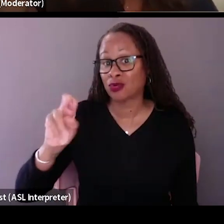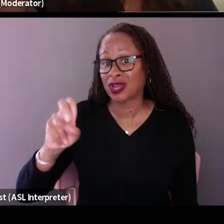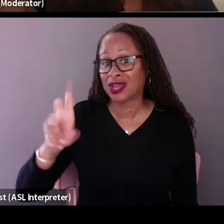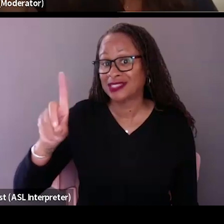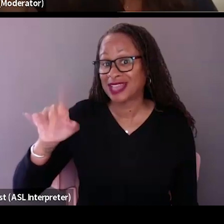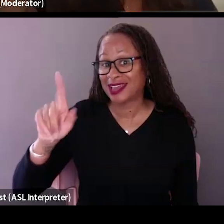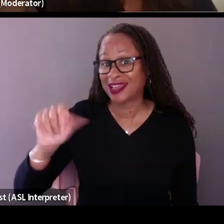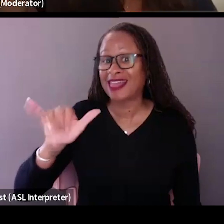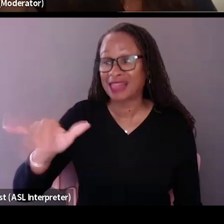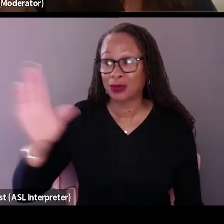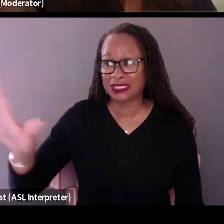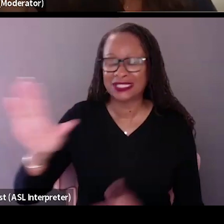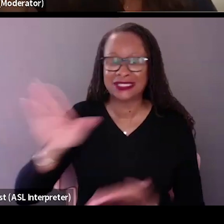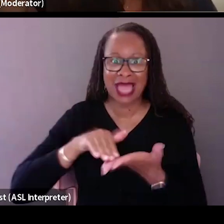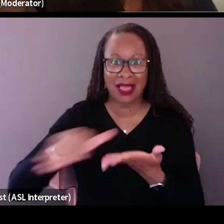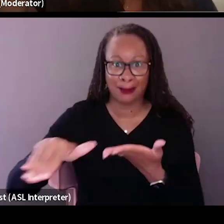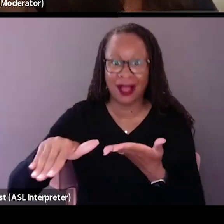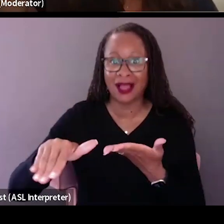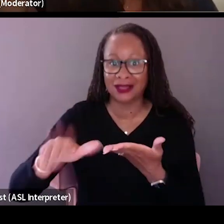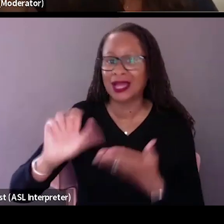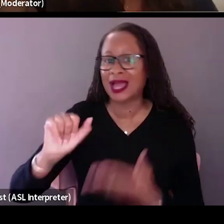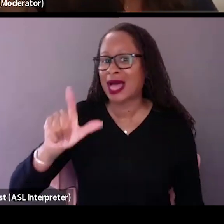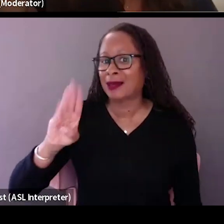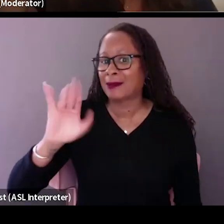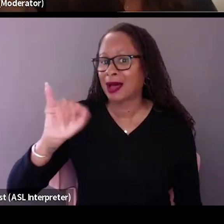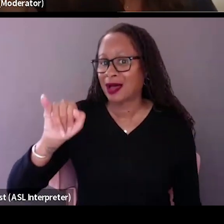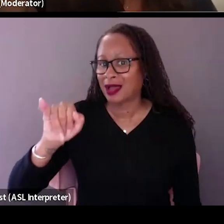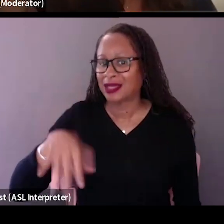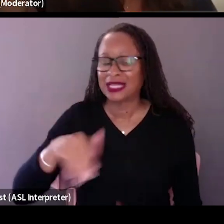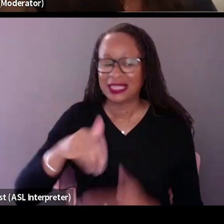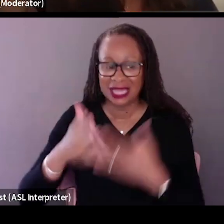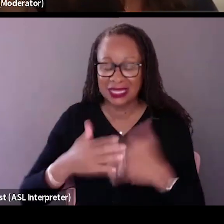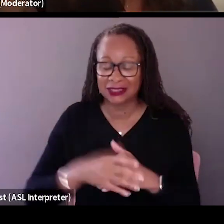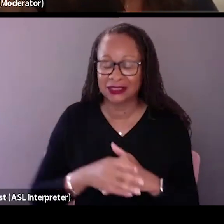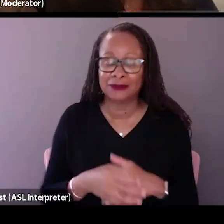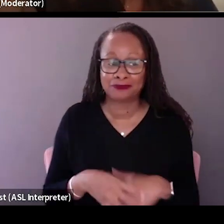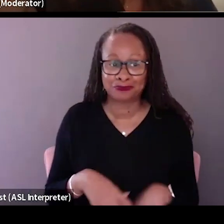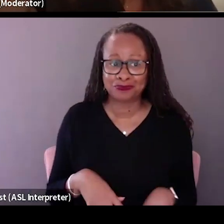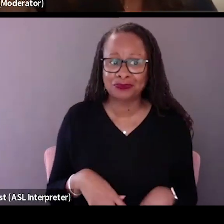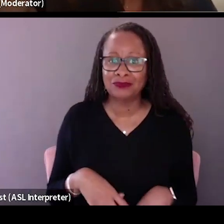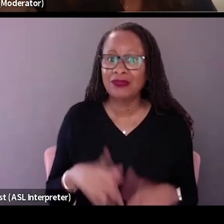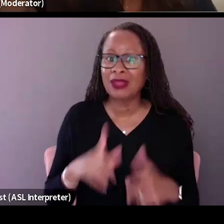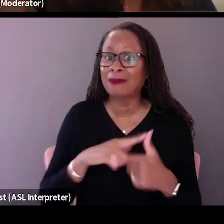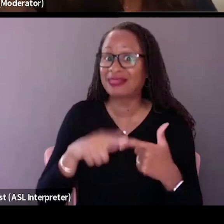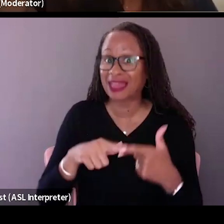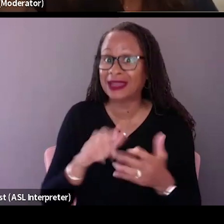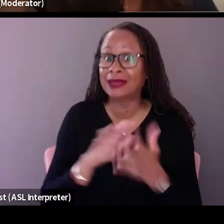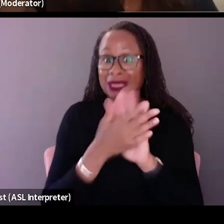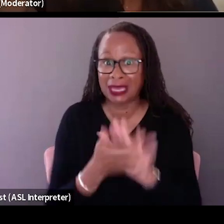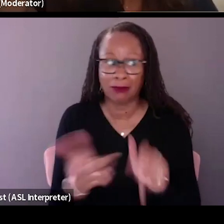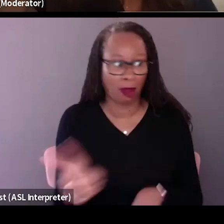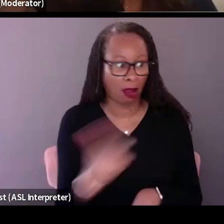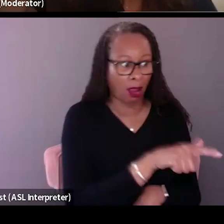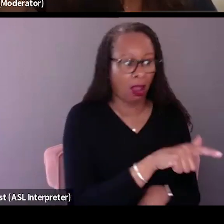So I mean, Alec tried to have it his alibi and then it became the prosecution's alibi essentially, or justice's alibi.